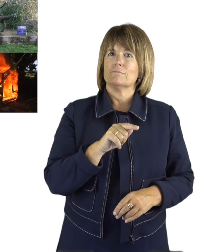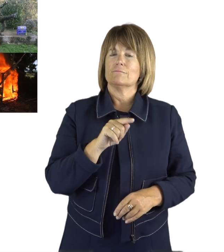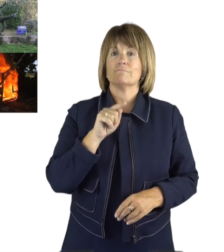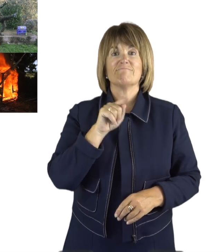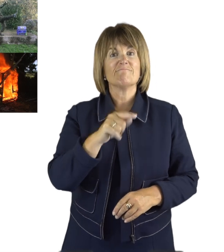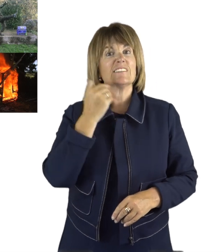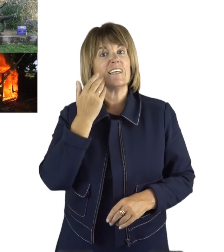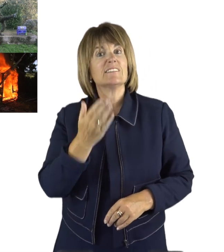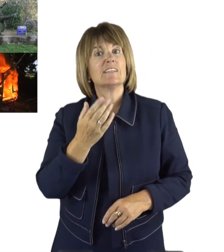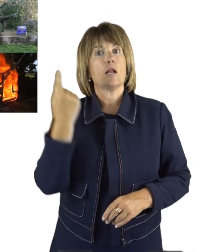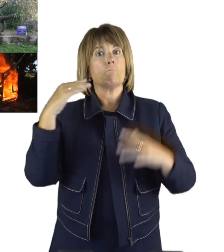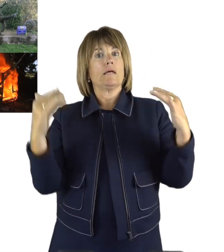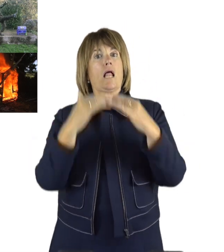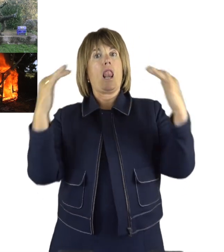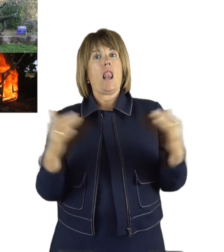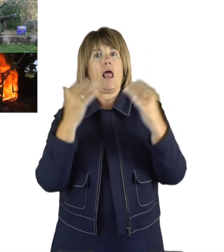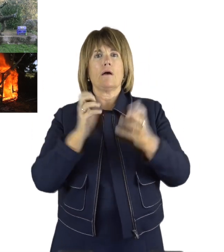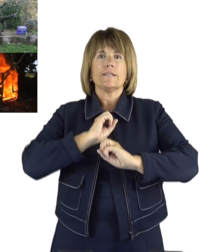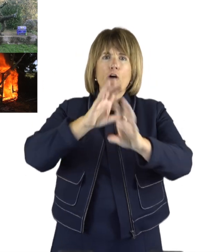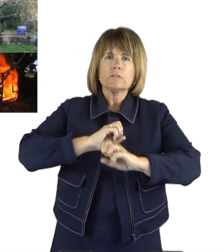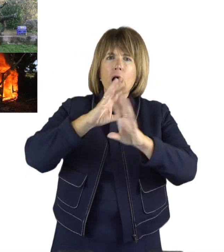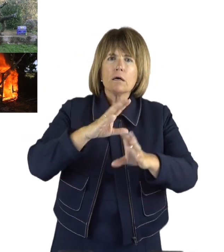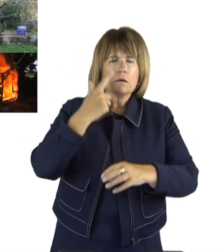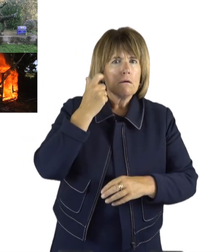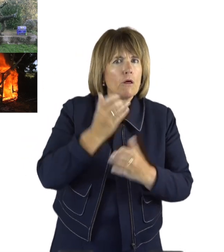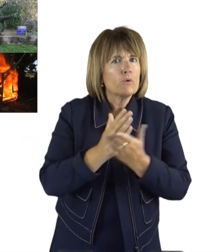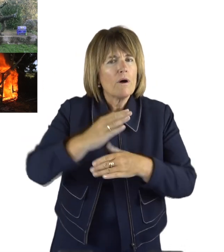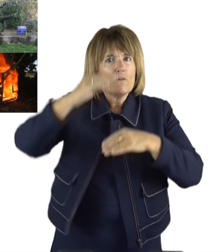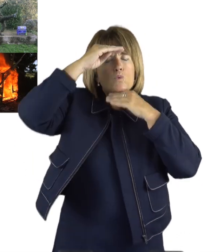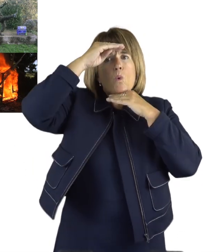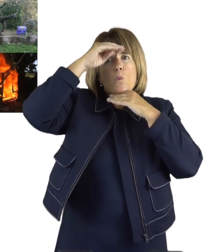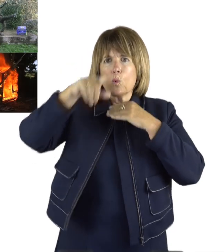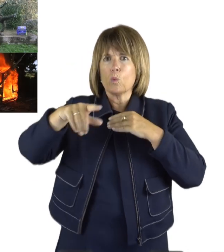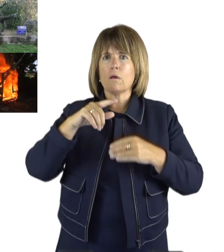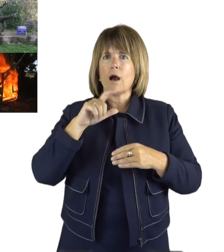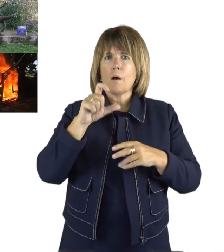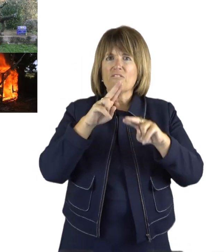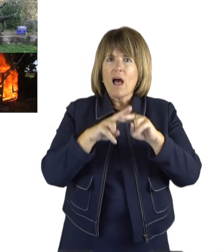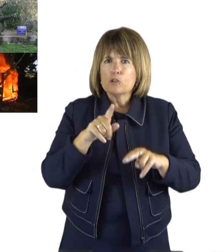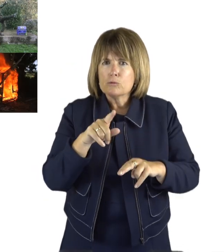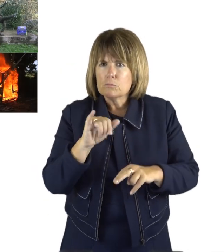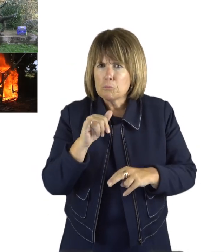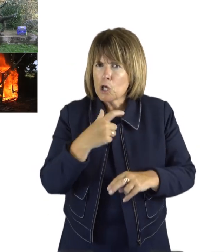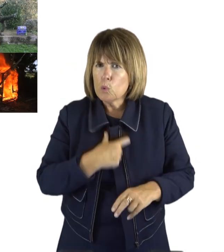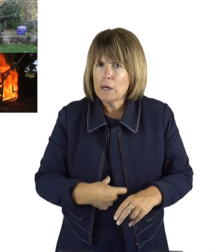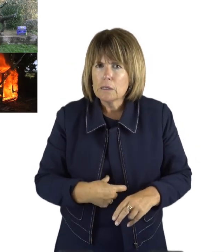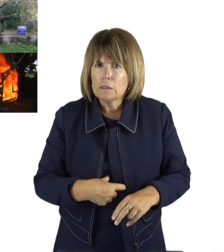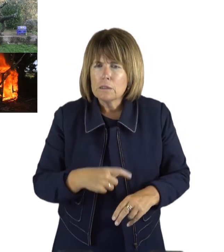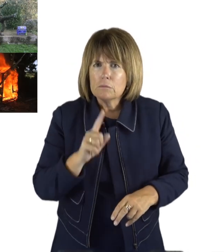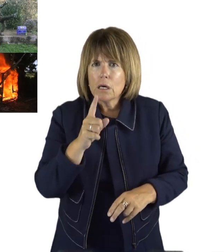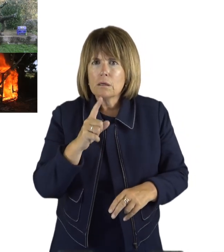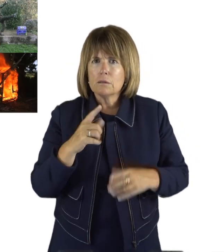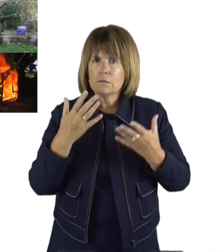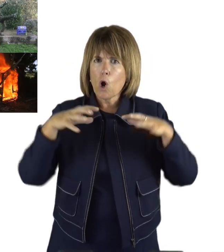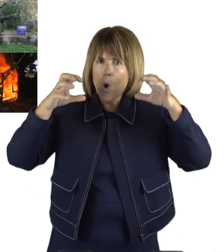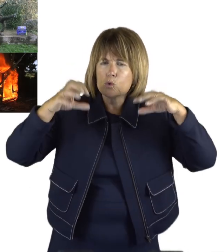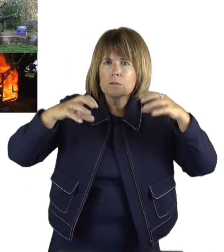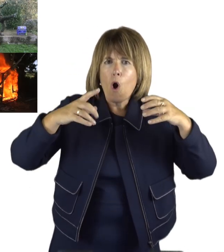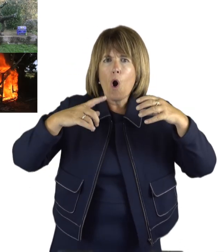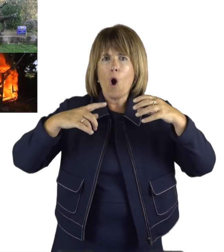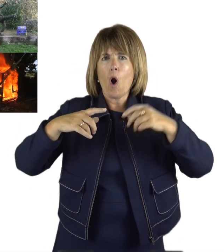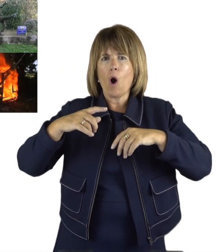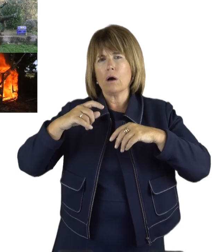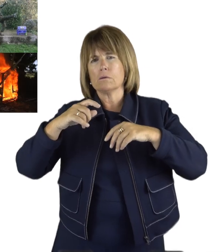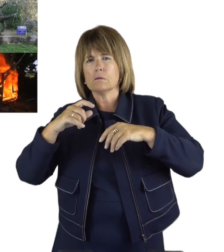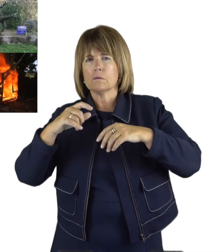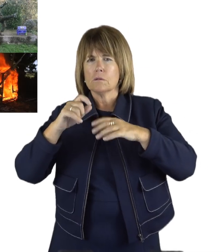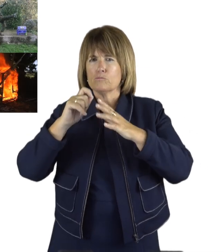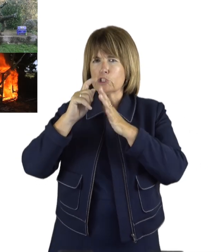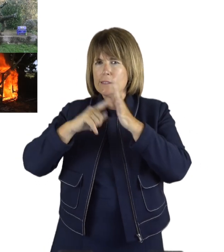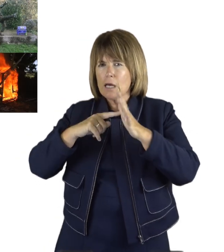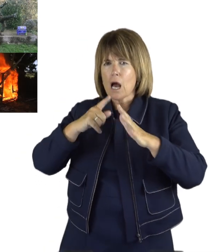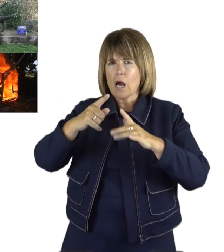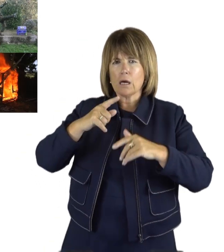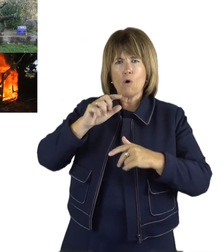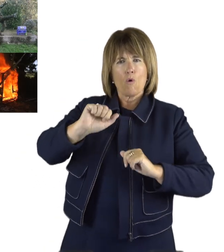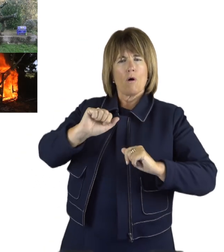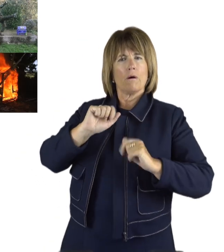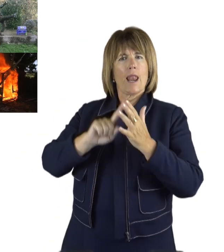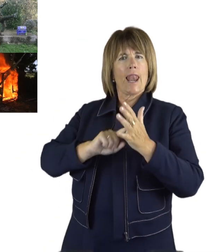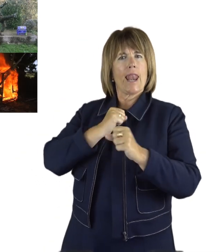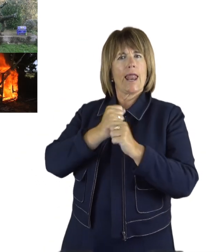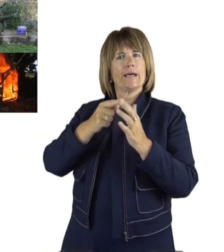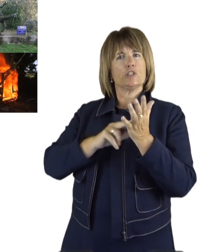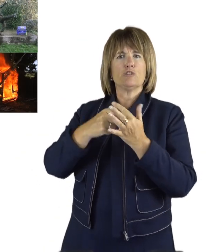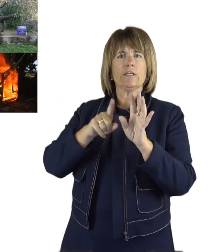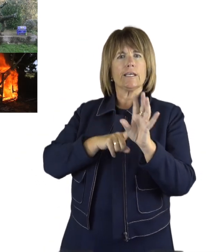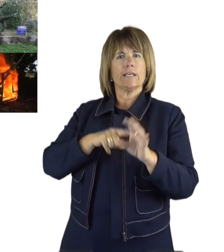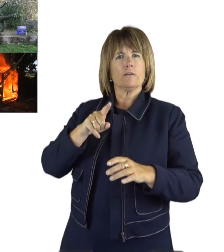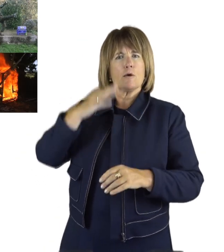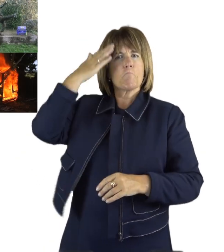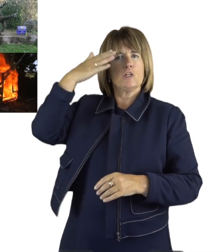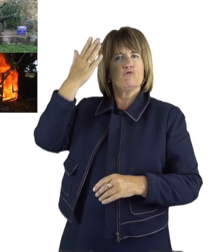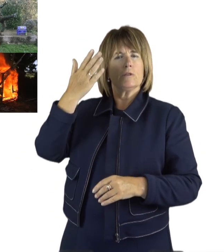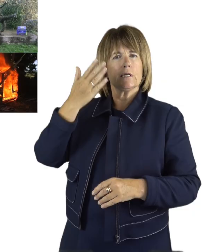After he is killed in action, the narrator discovers—through a photograph—that Camouflage may not have been human at all, but rather a kind of ghost,